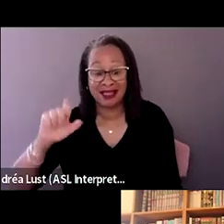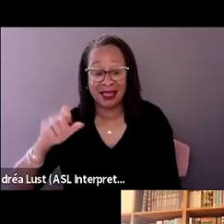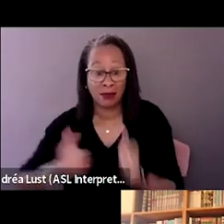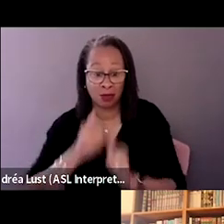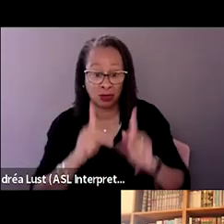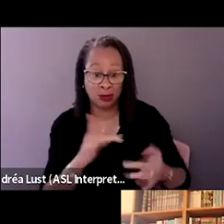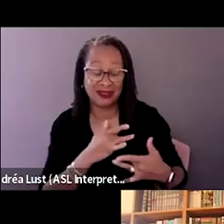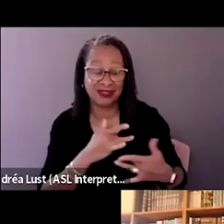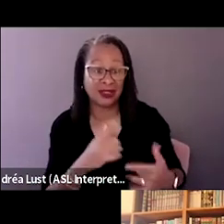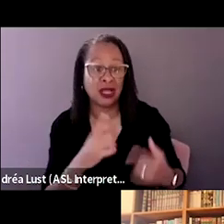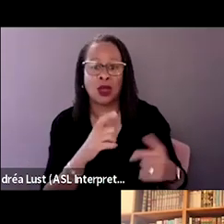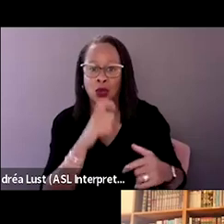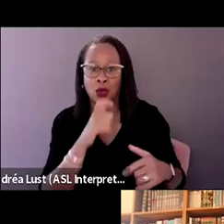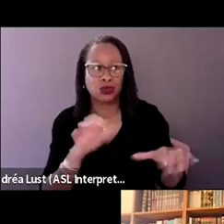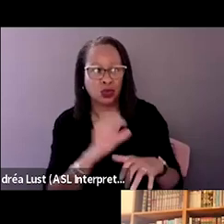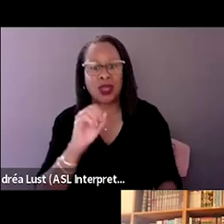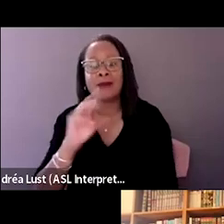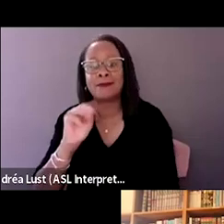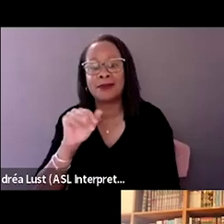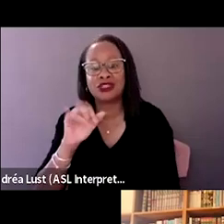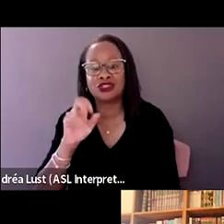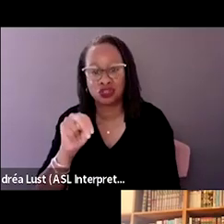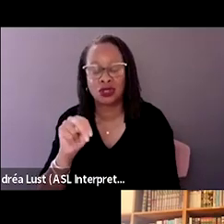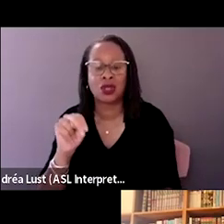Most people who commission for documentary slots